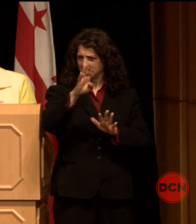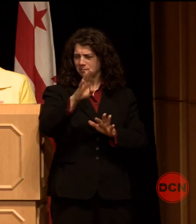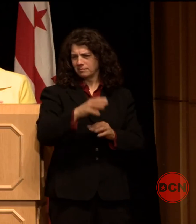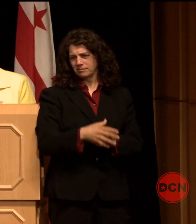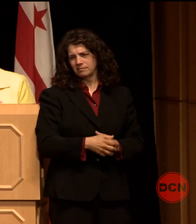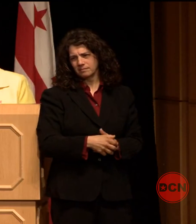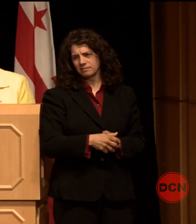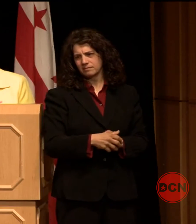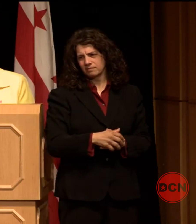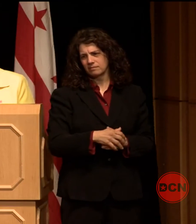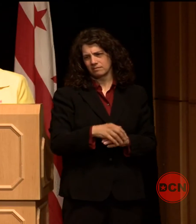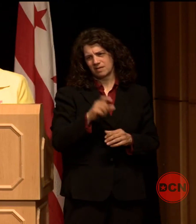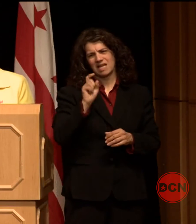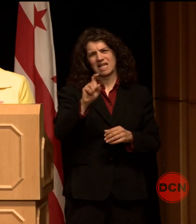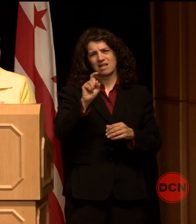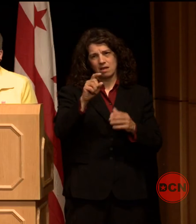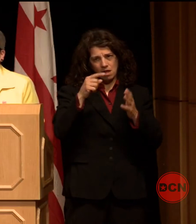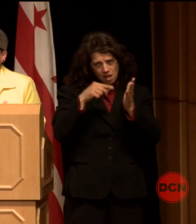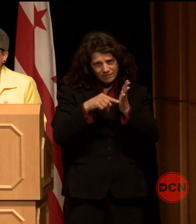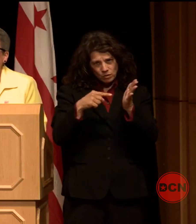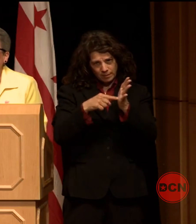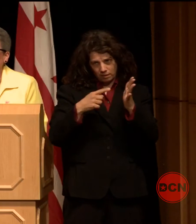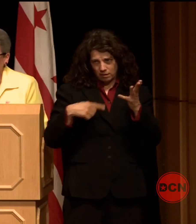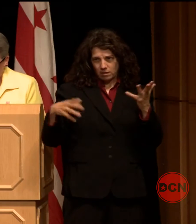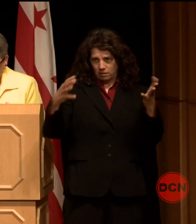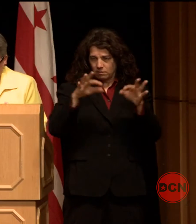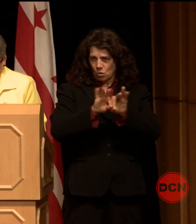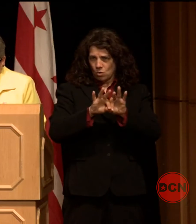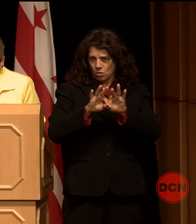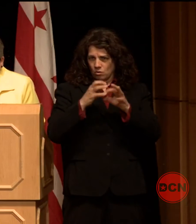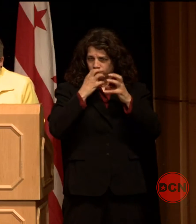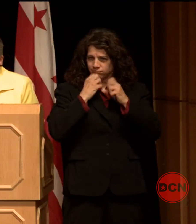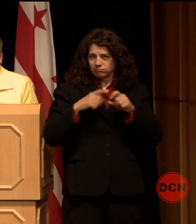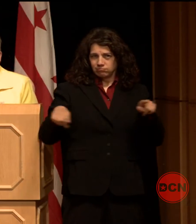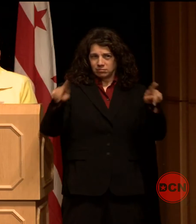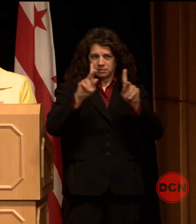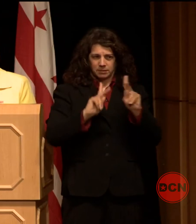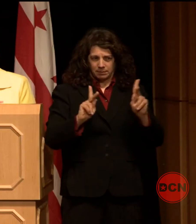IN FACT, IN THIS PAST FISCAL YEAR, WE DID COMMIT A HISTORIC